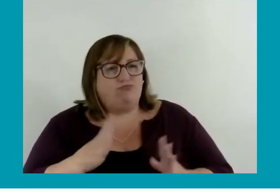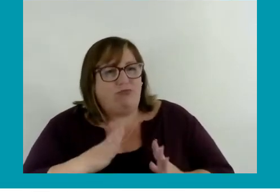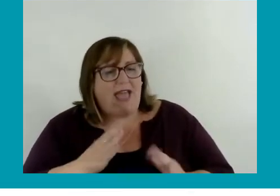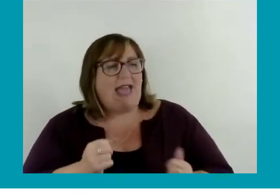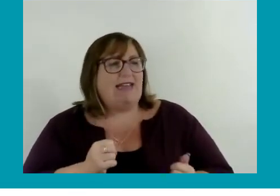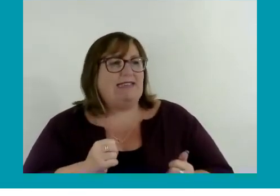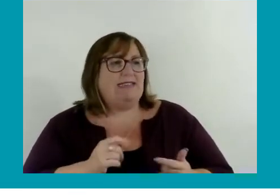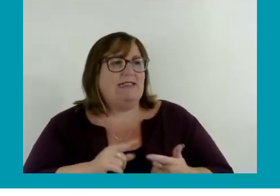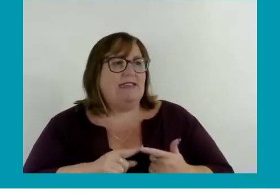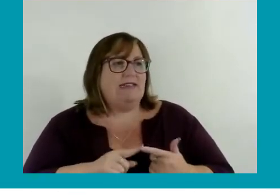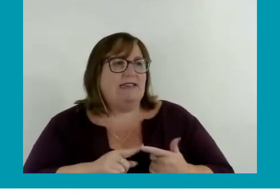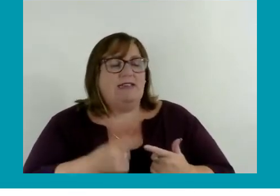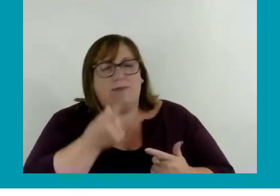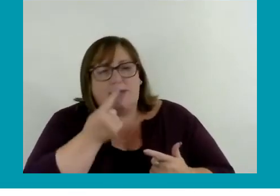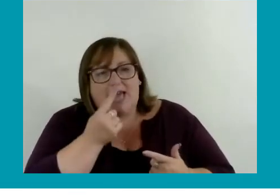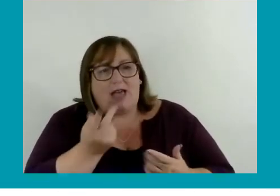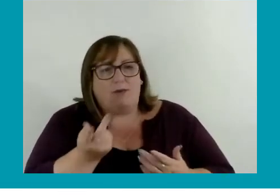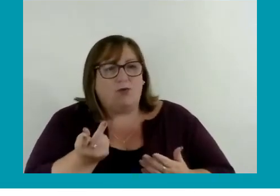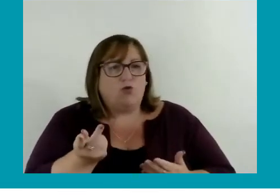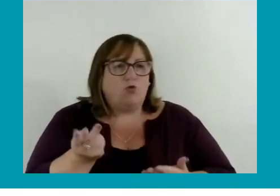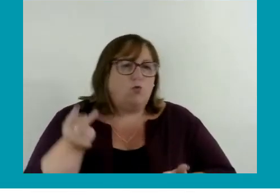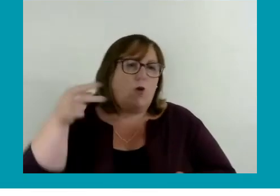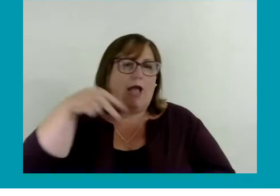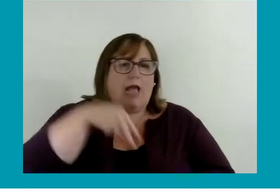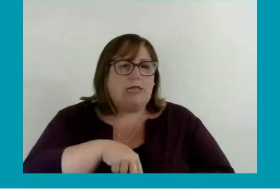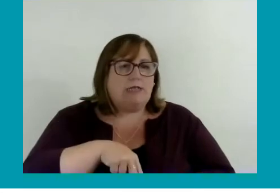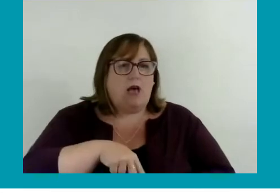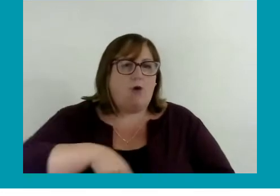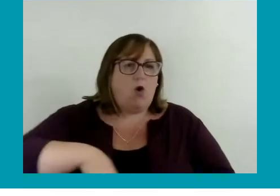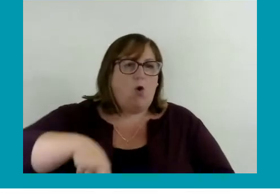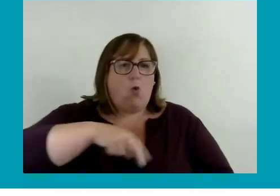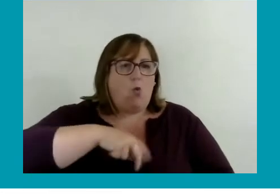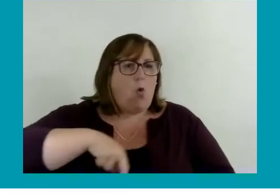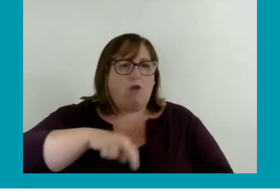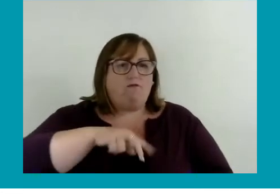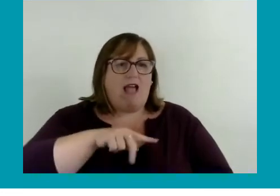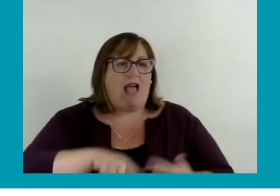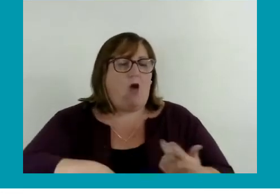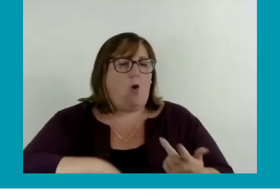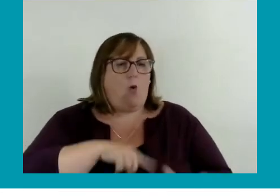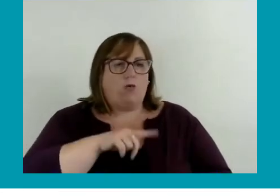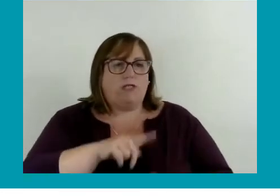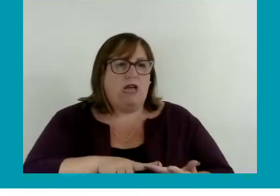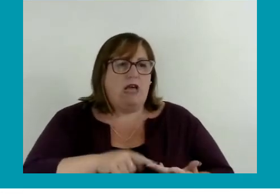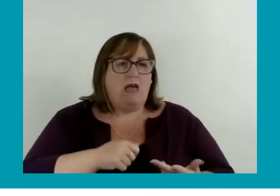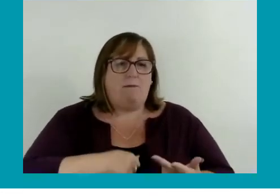schedule everything had already been looked into my chair had already been assessed for ordering i